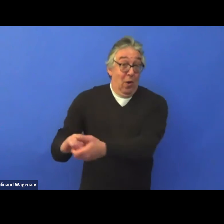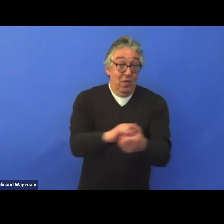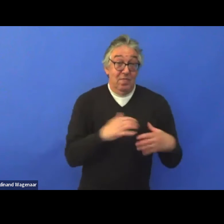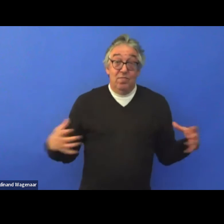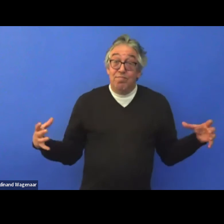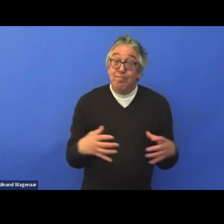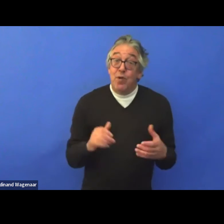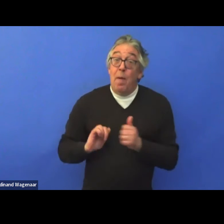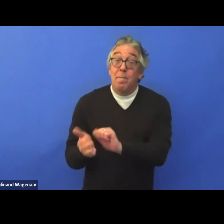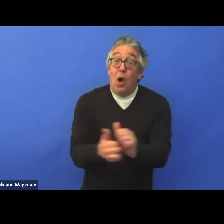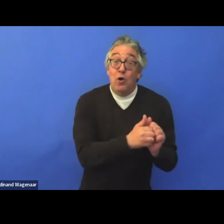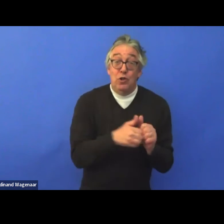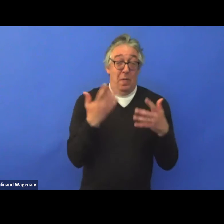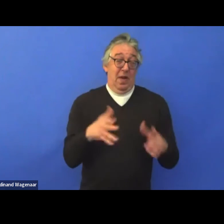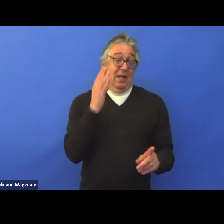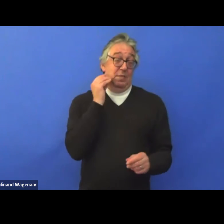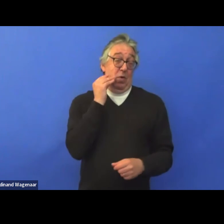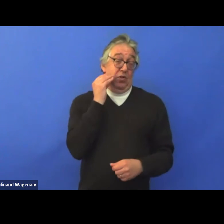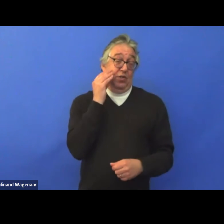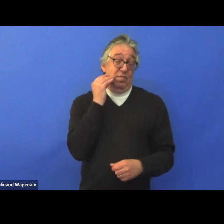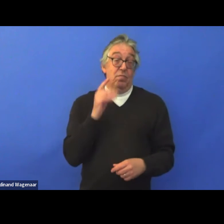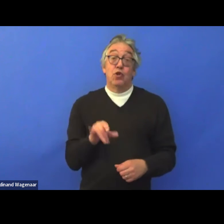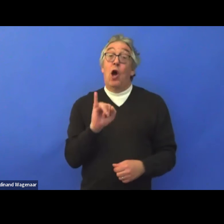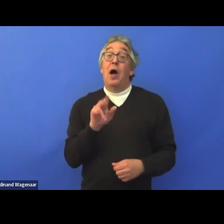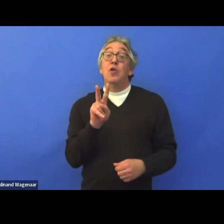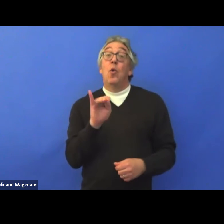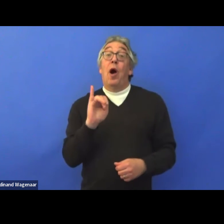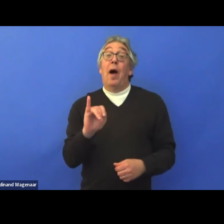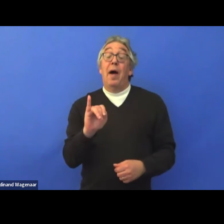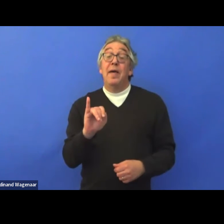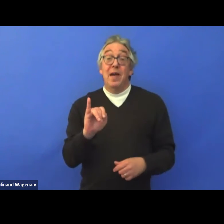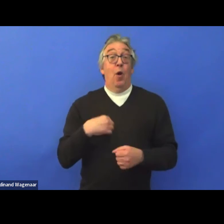Many of the work started in i2i will continue in various forms.